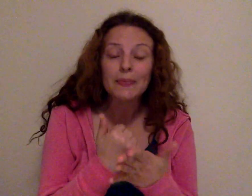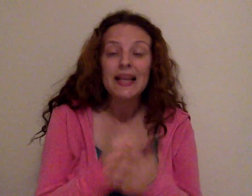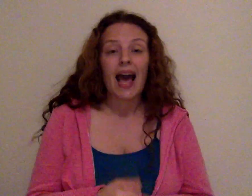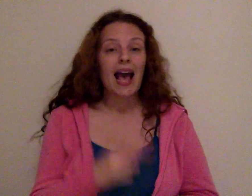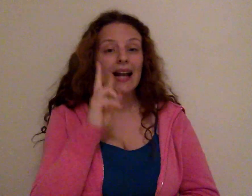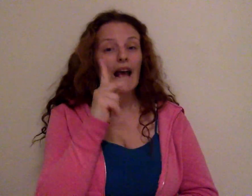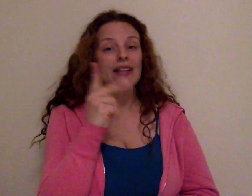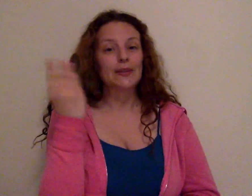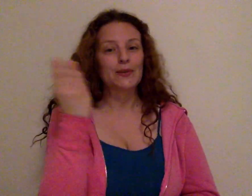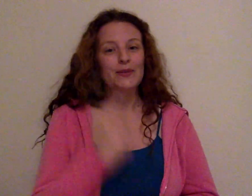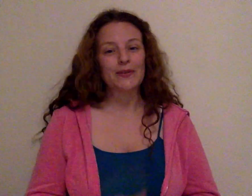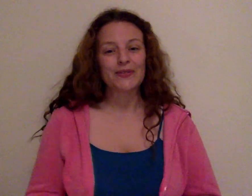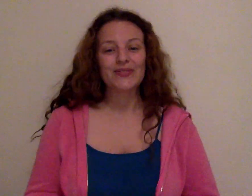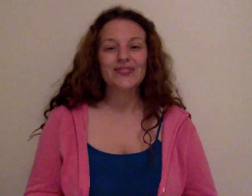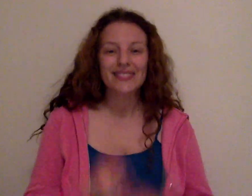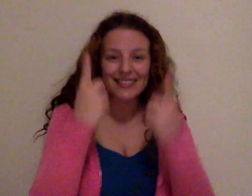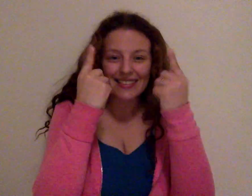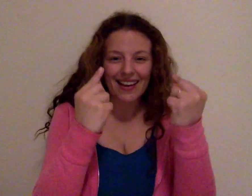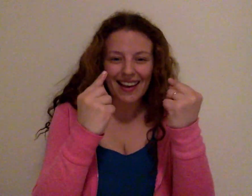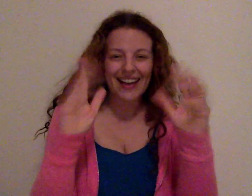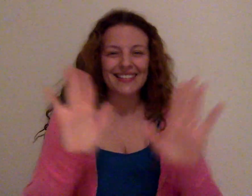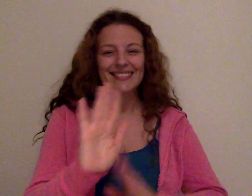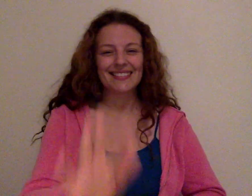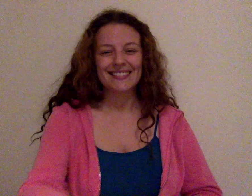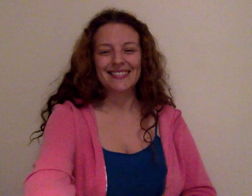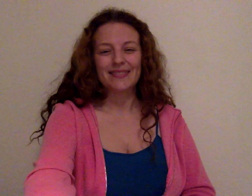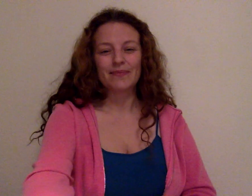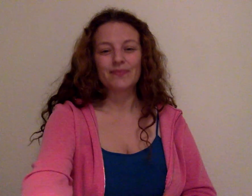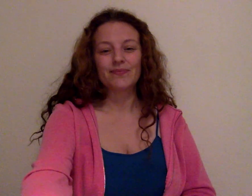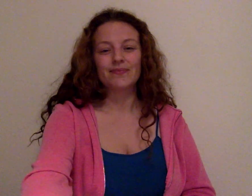I hope it's helped, I'll see you soon, take care.